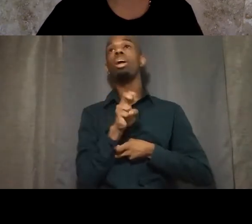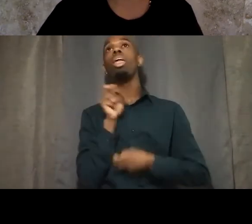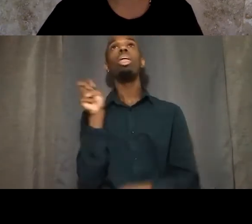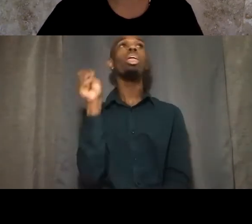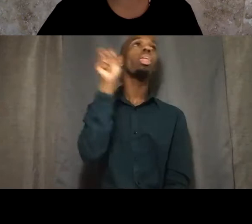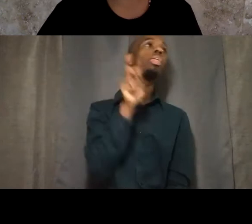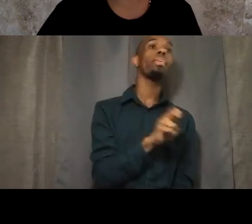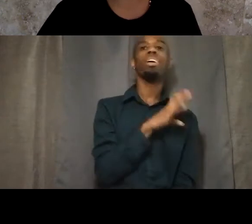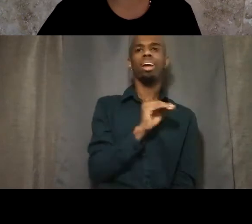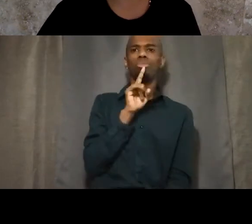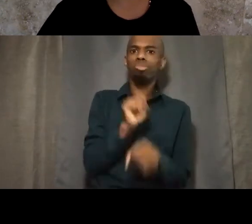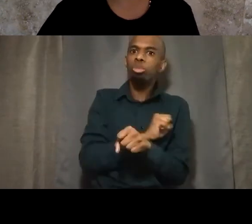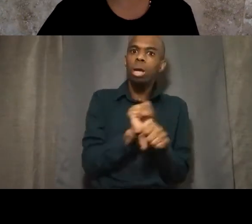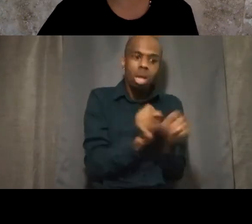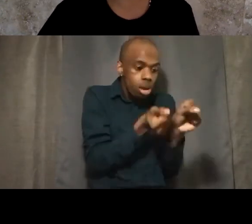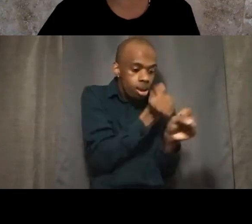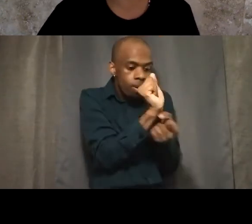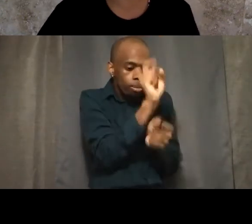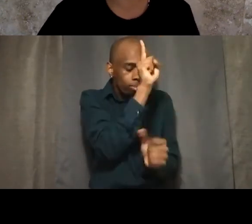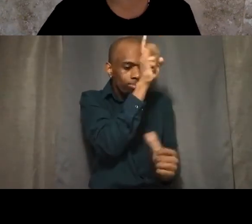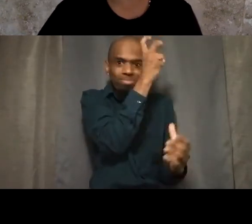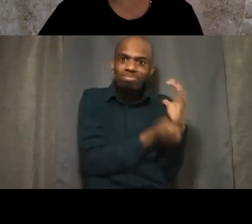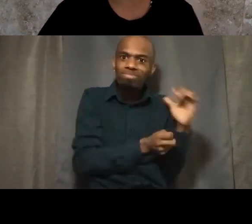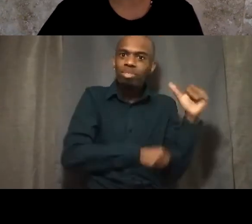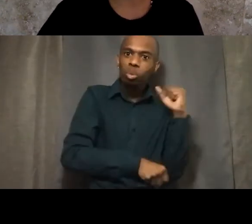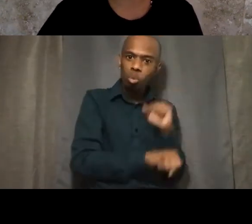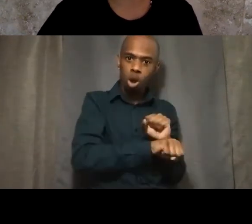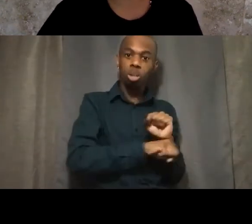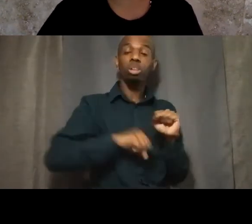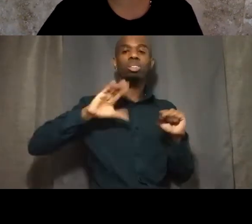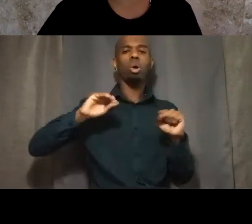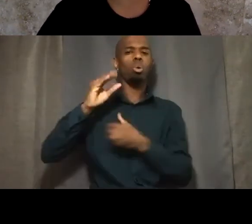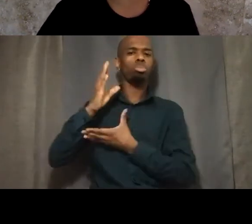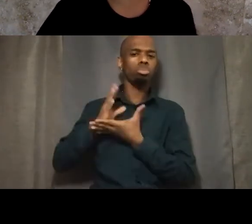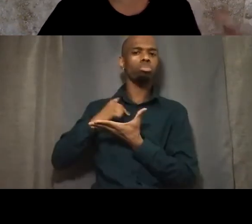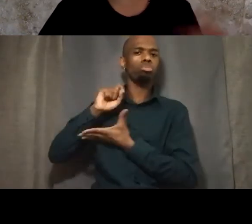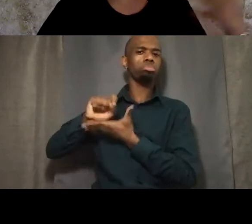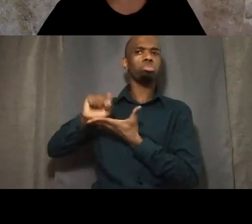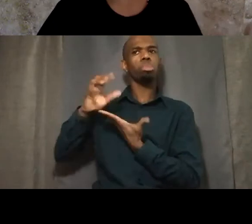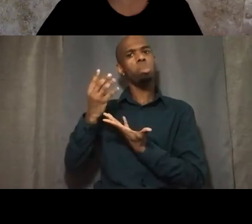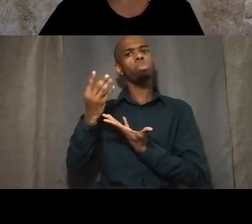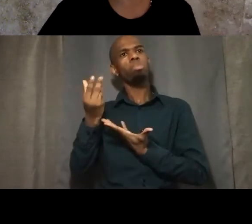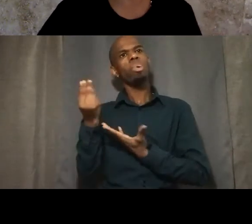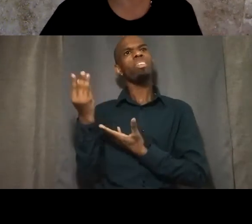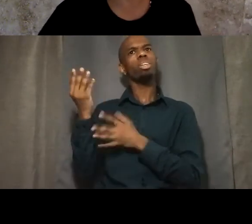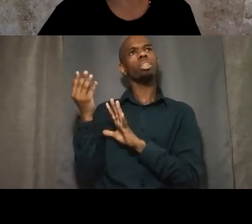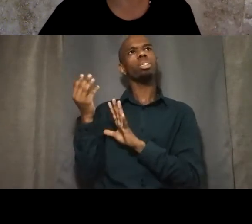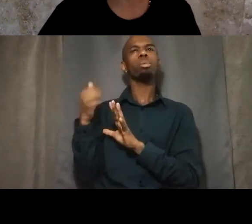One of the things, and I wrote a piece several years ago, about it, we all know the saying, it takes a village